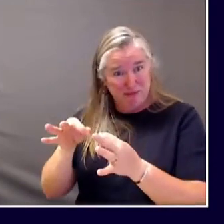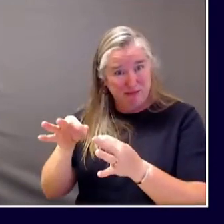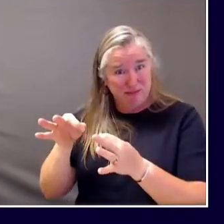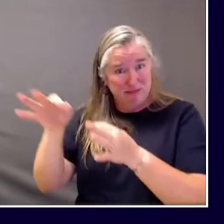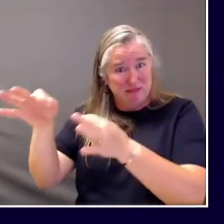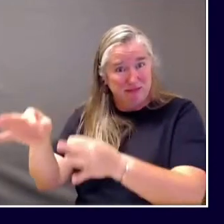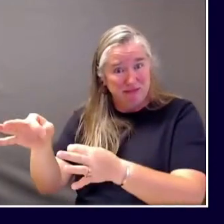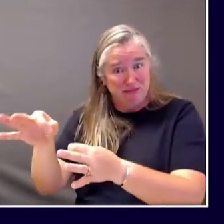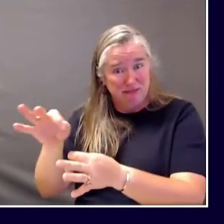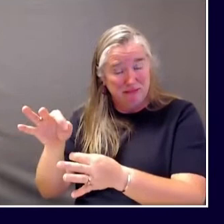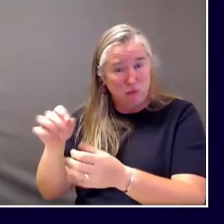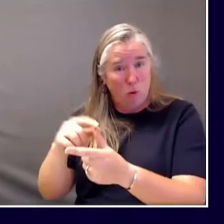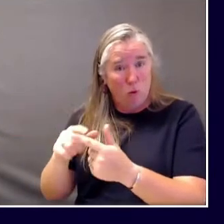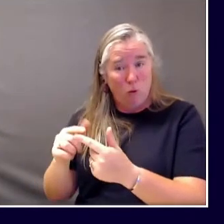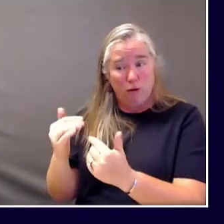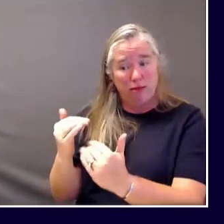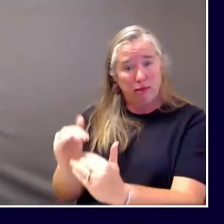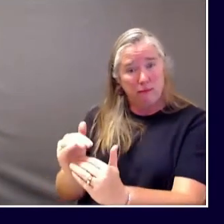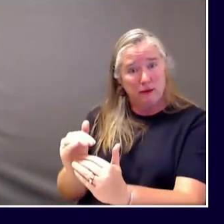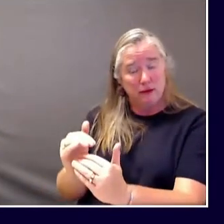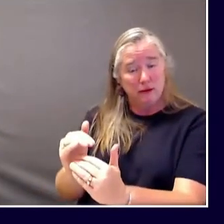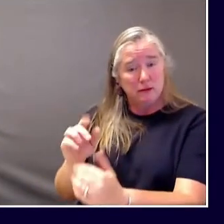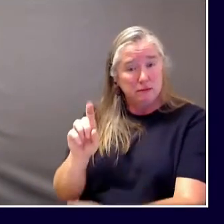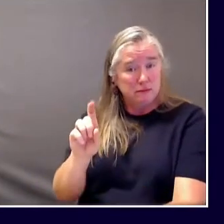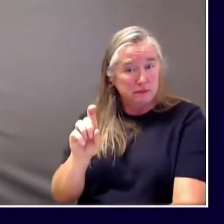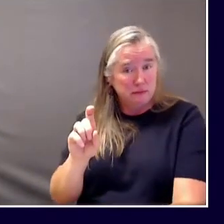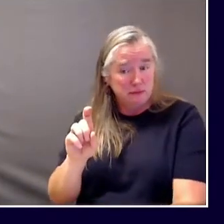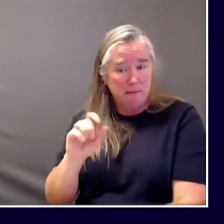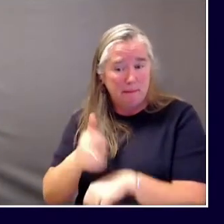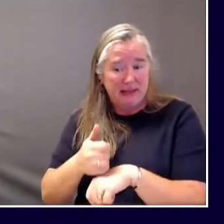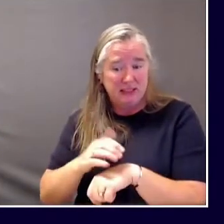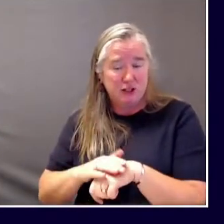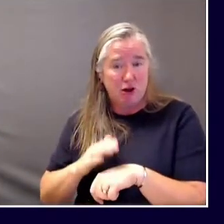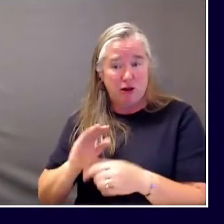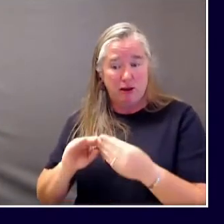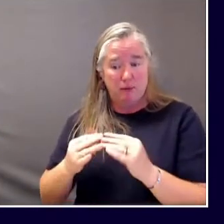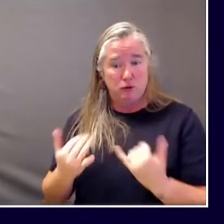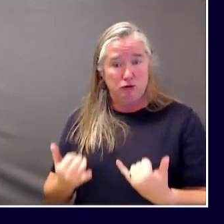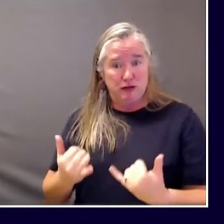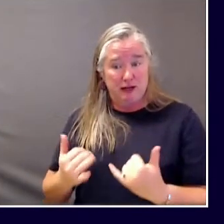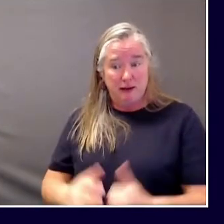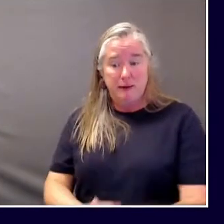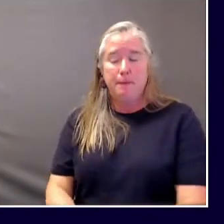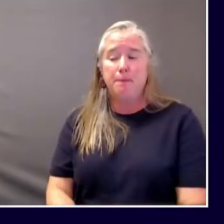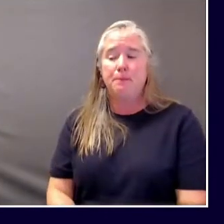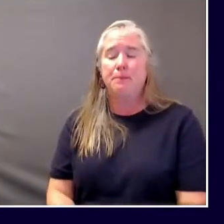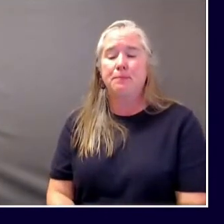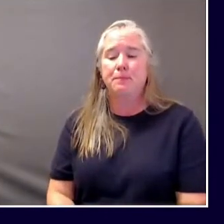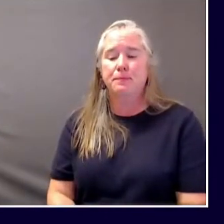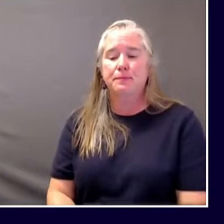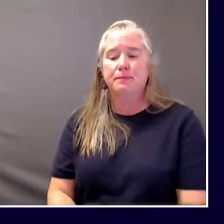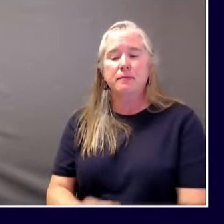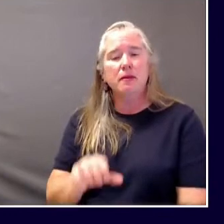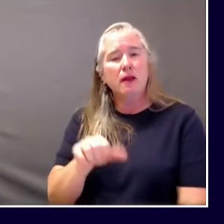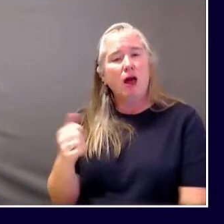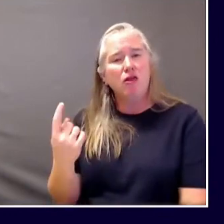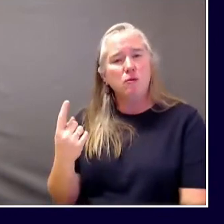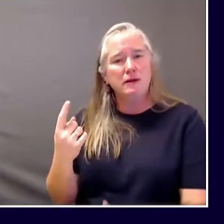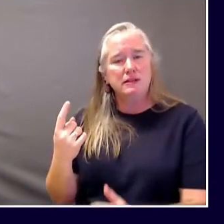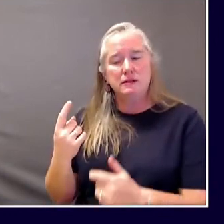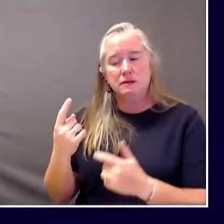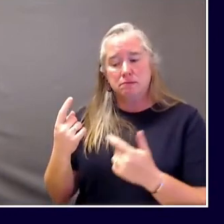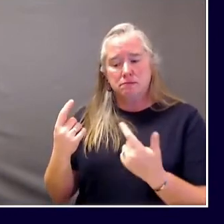curtailed or delayed based upon